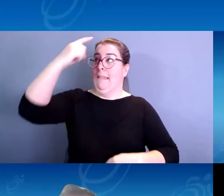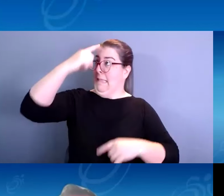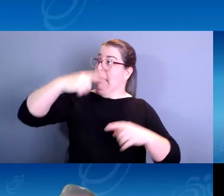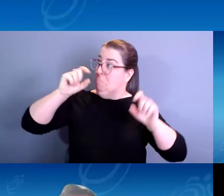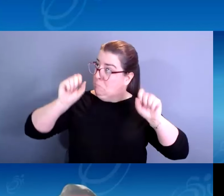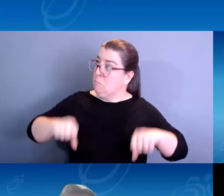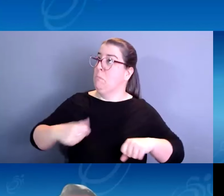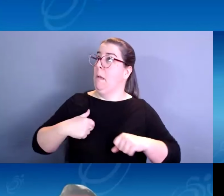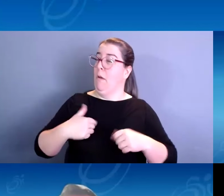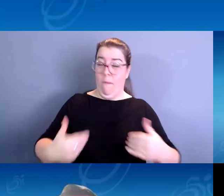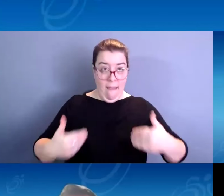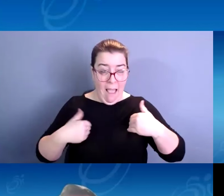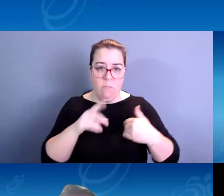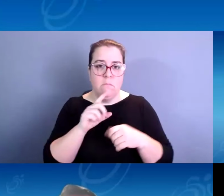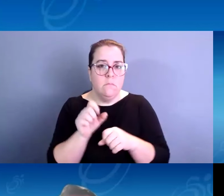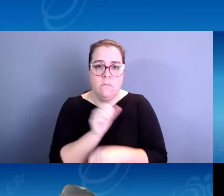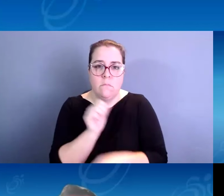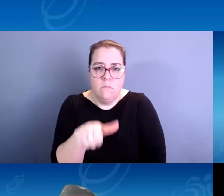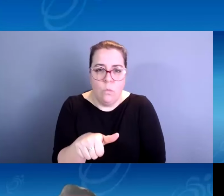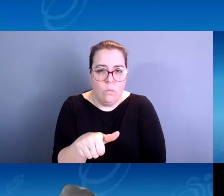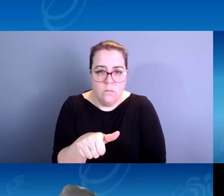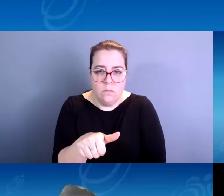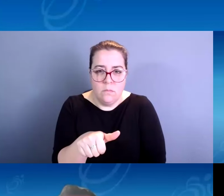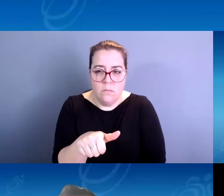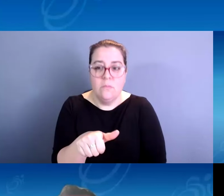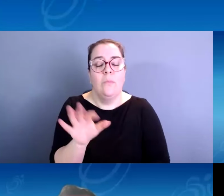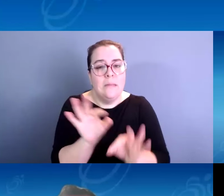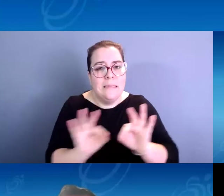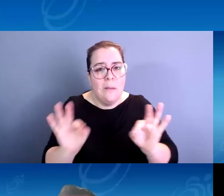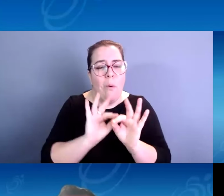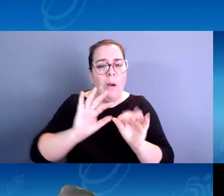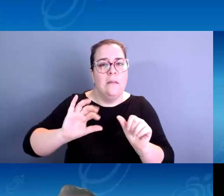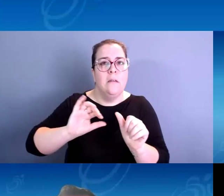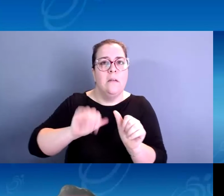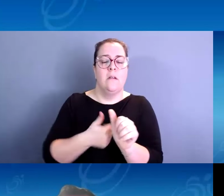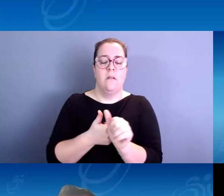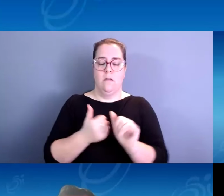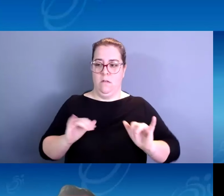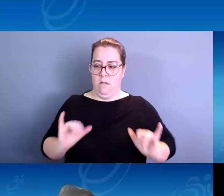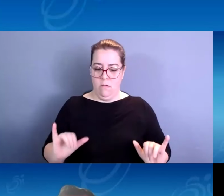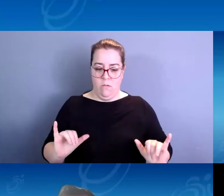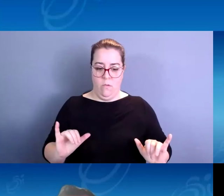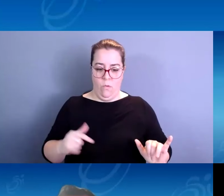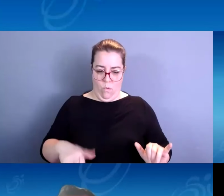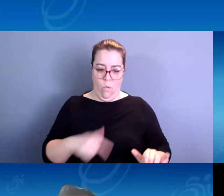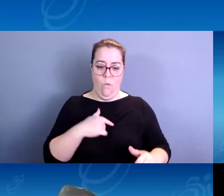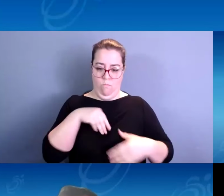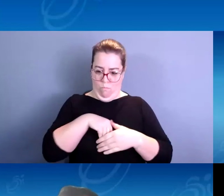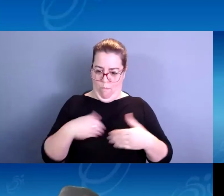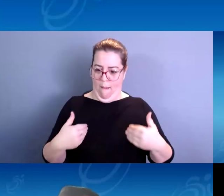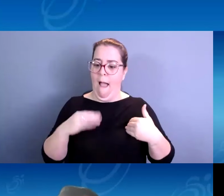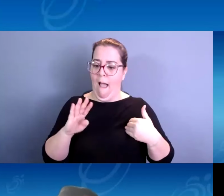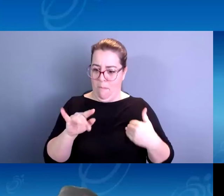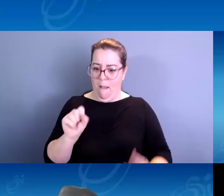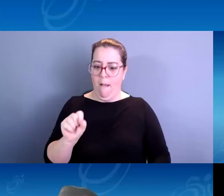So if we recognize that we all have biases, then we can actually own up to our biases. And if we own up to our biases, that's